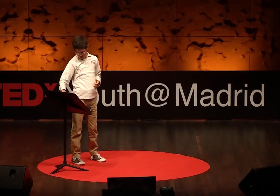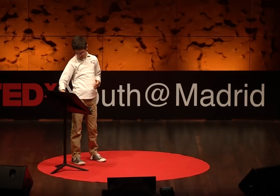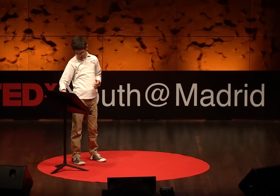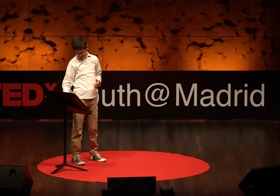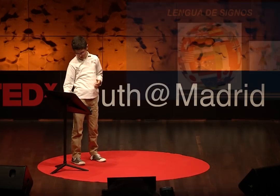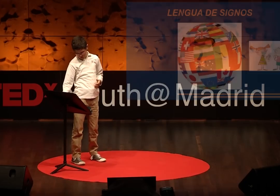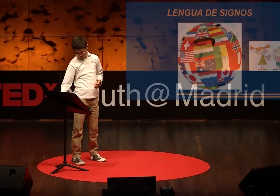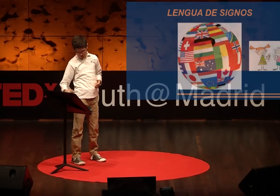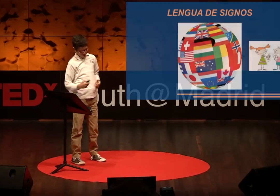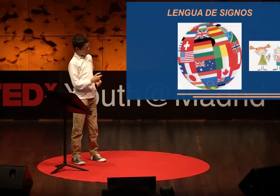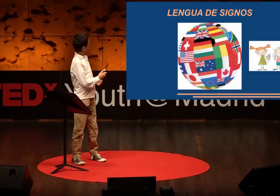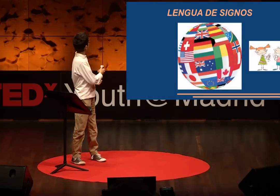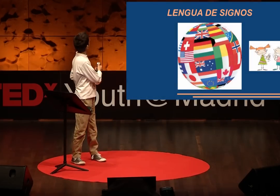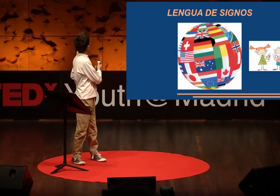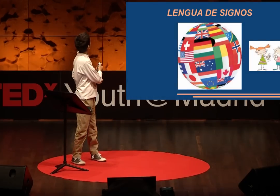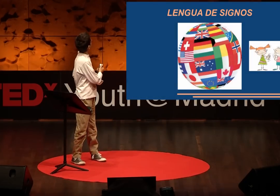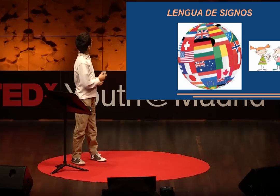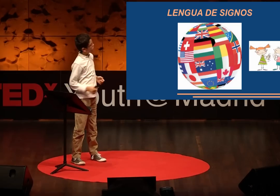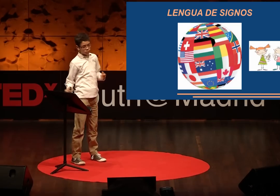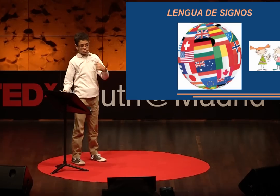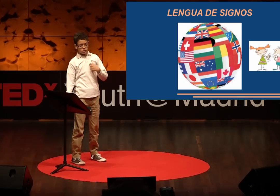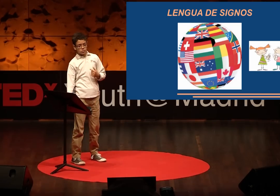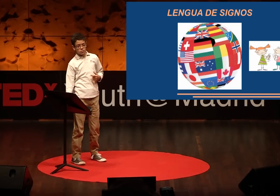so that I can always understand everything that is happening.